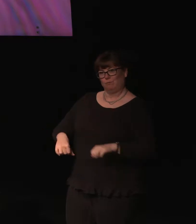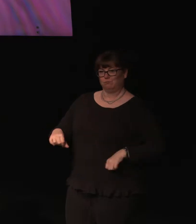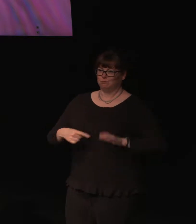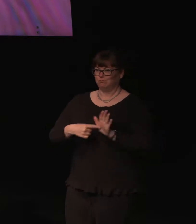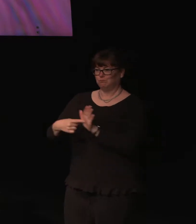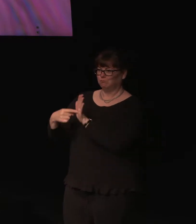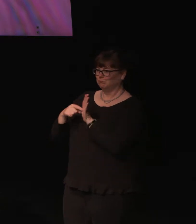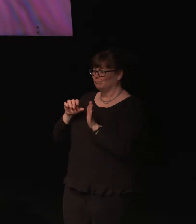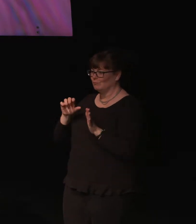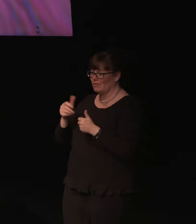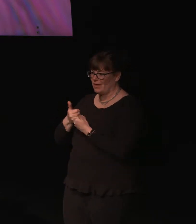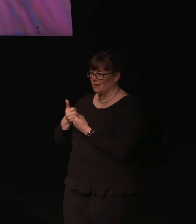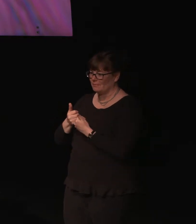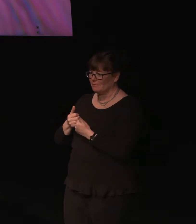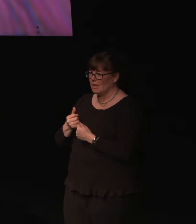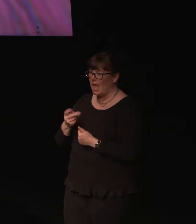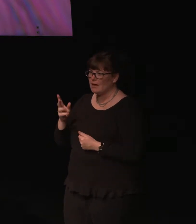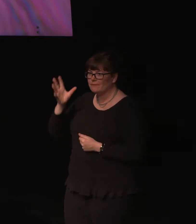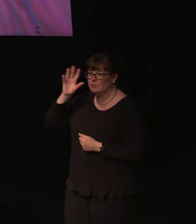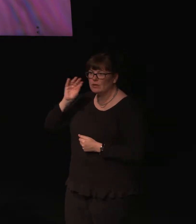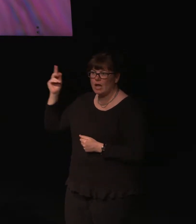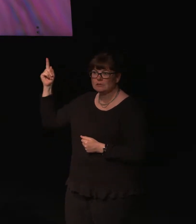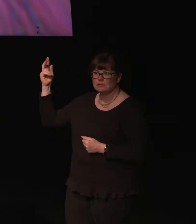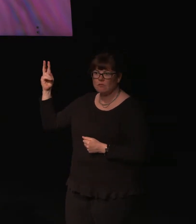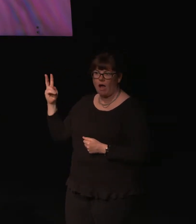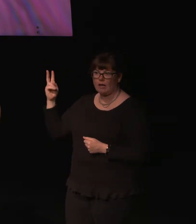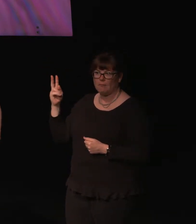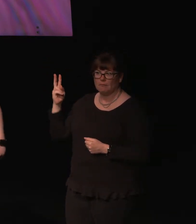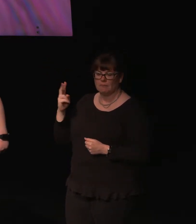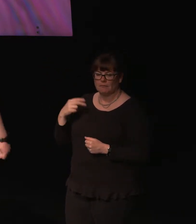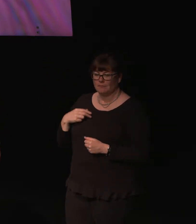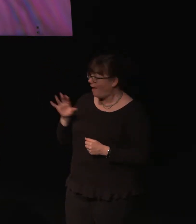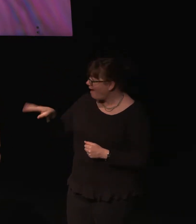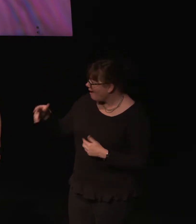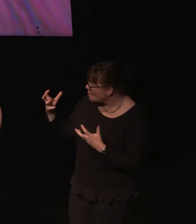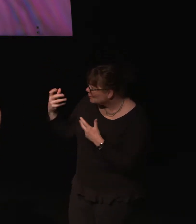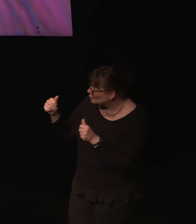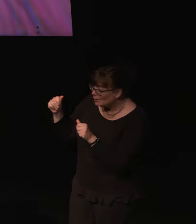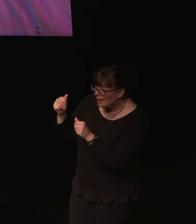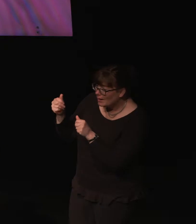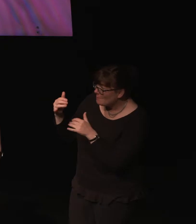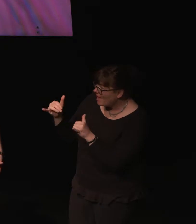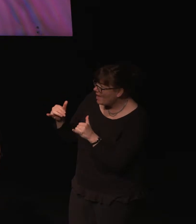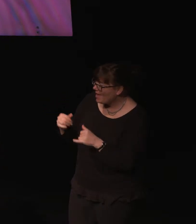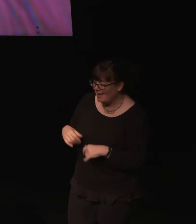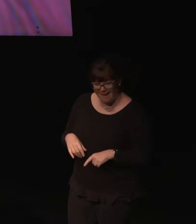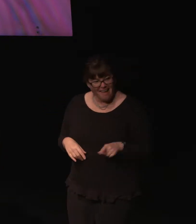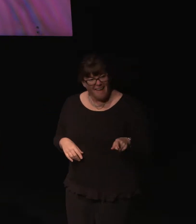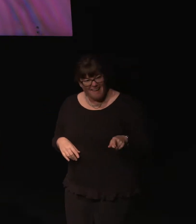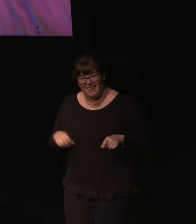and a couple of guys walk up. I'm like, "Would you like to play Collapsus?" And they're like, "Yeah, we absolutely would."